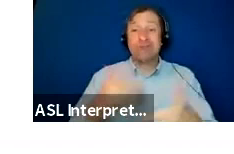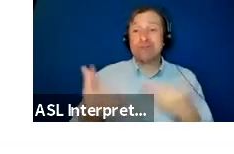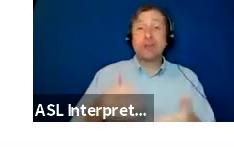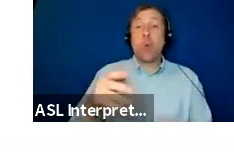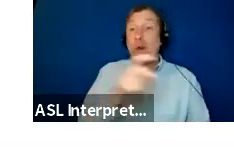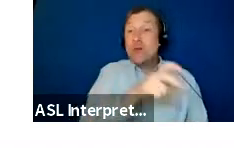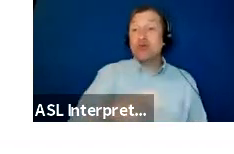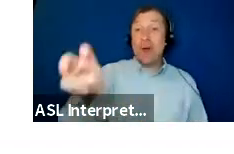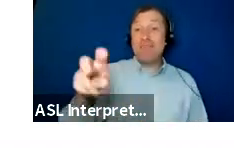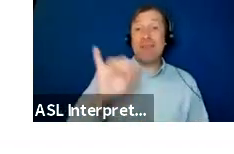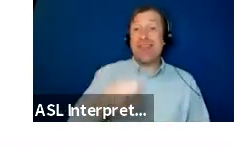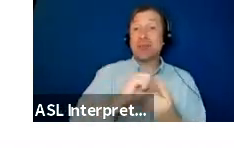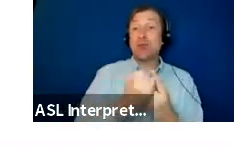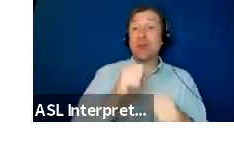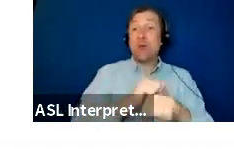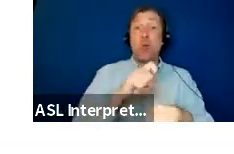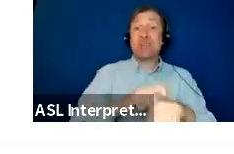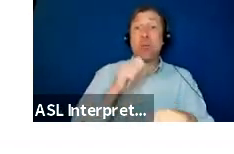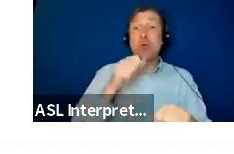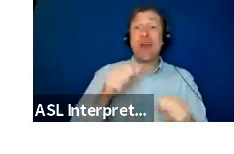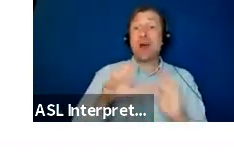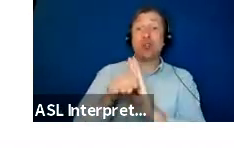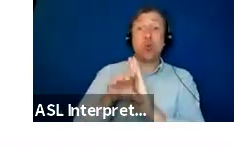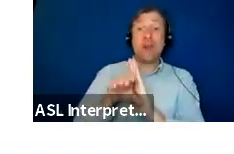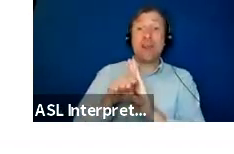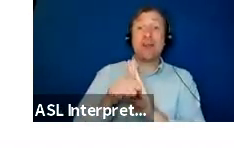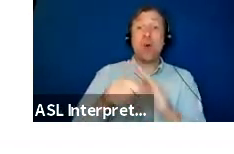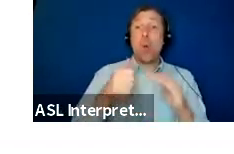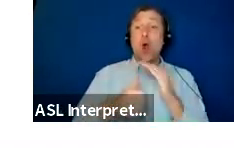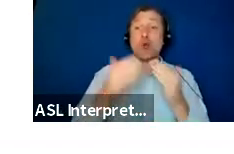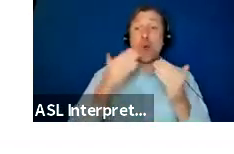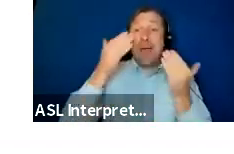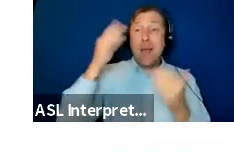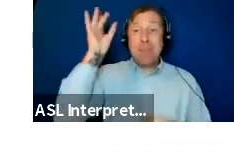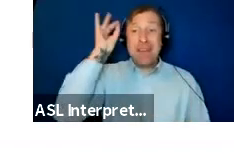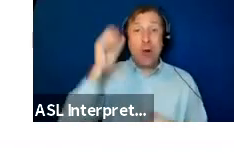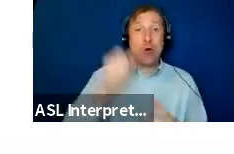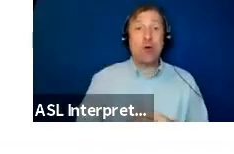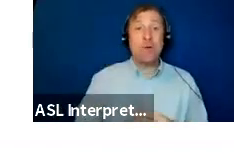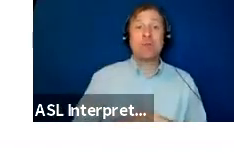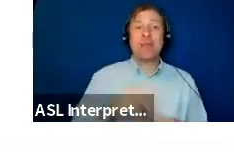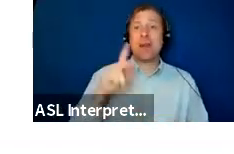and really during any work time where you're not on camera or under makeup and hair, there will need to be PPE worn.